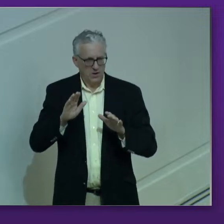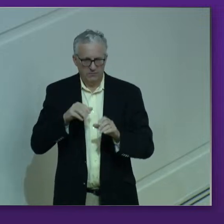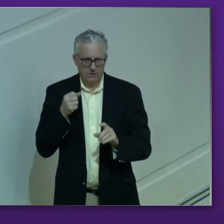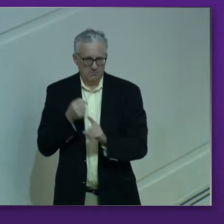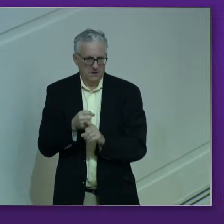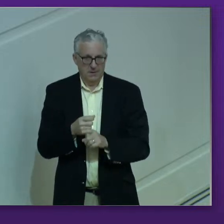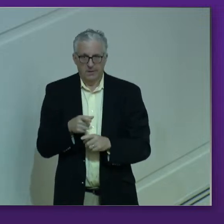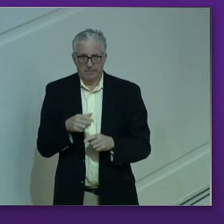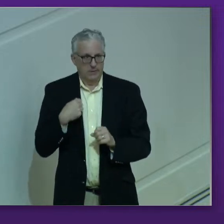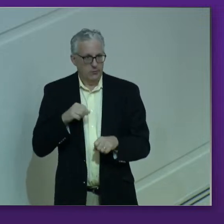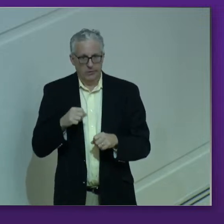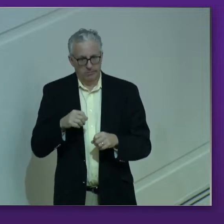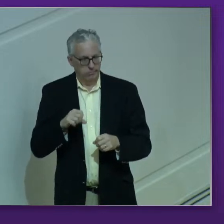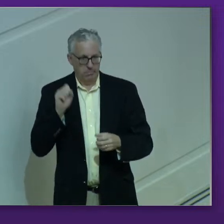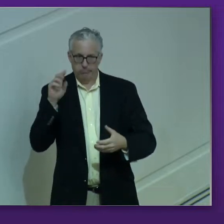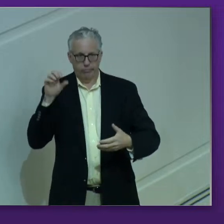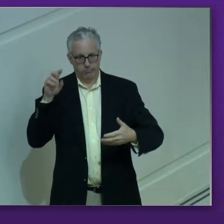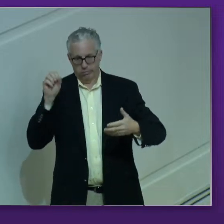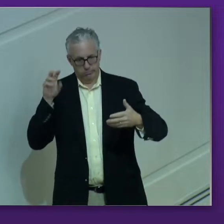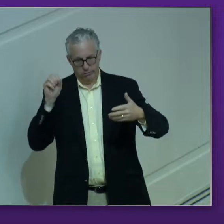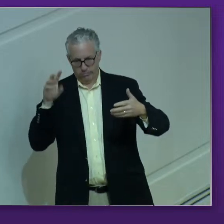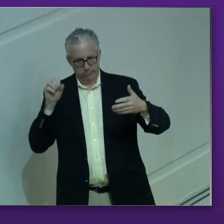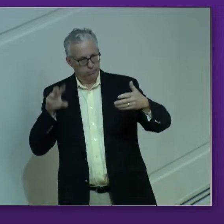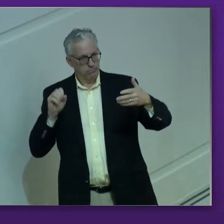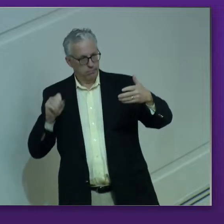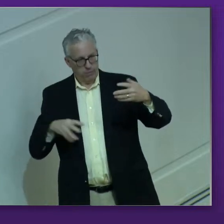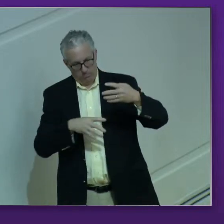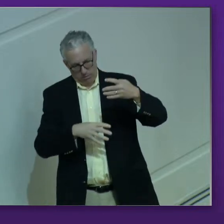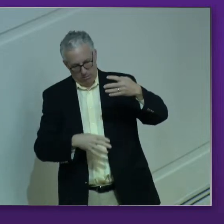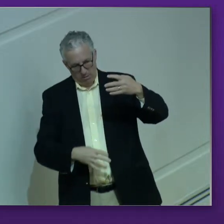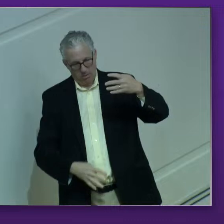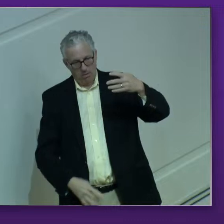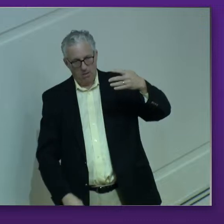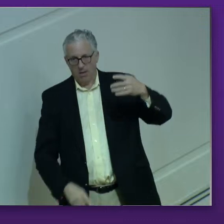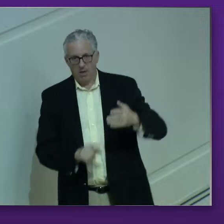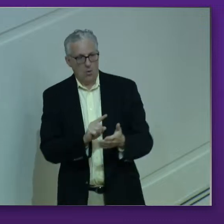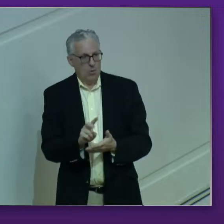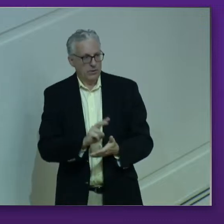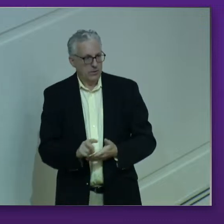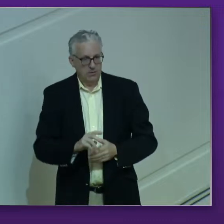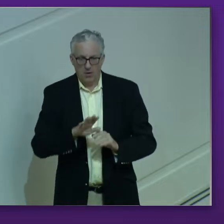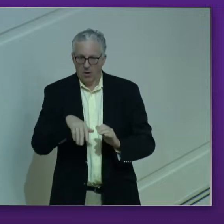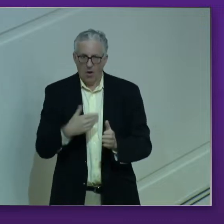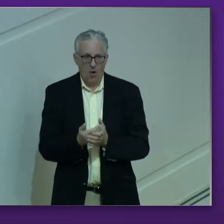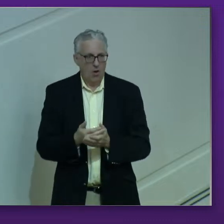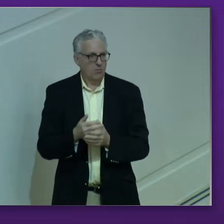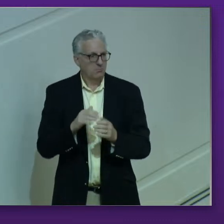IMPACT.